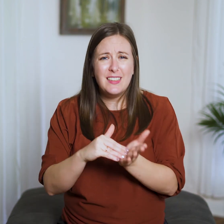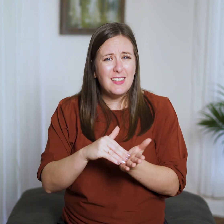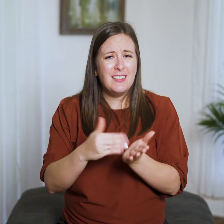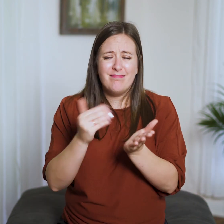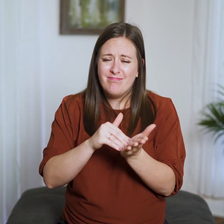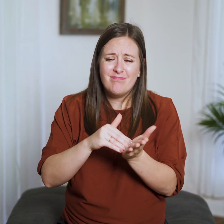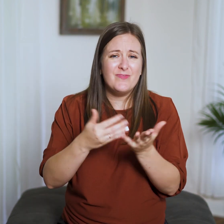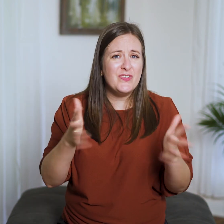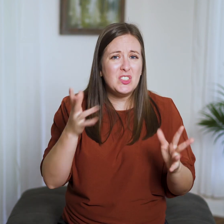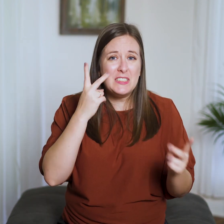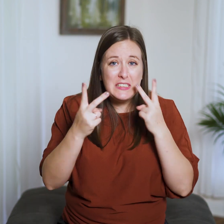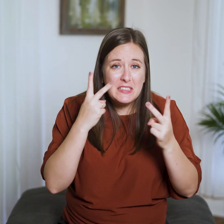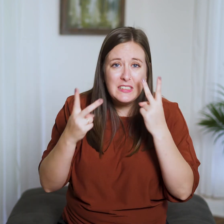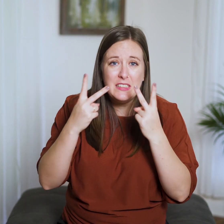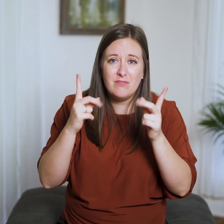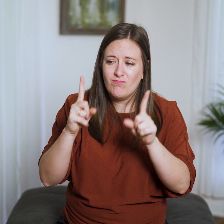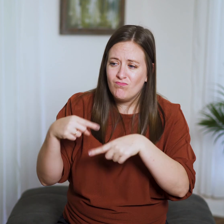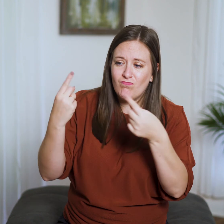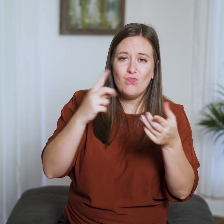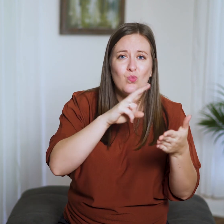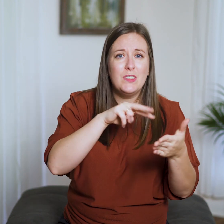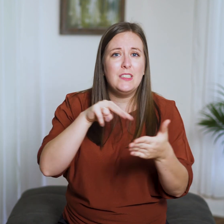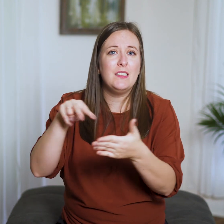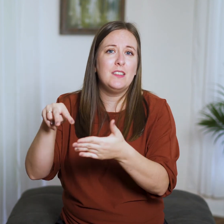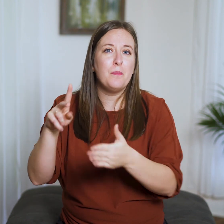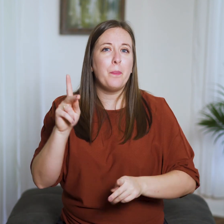We’ve seen this played out over and over in what we’ve read so far.